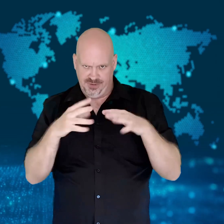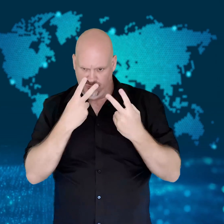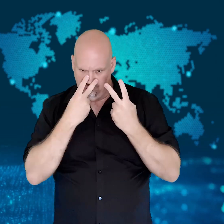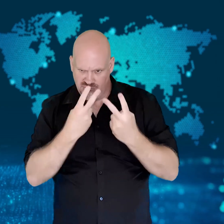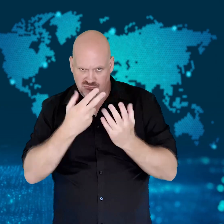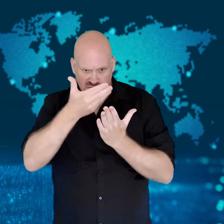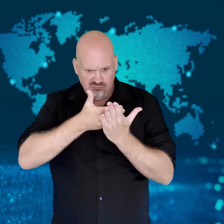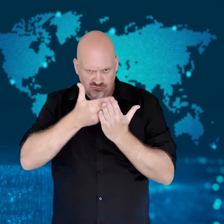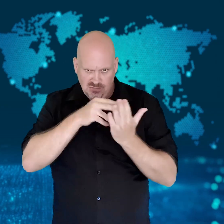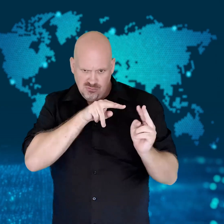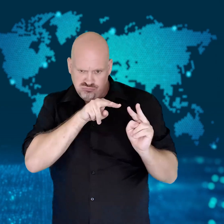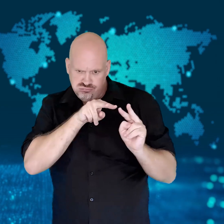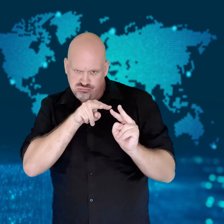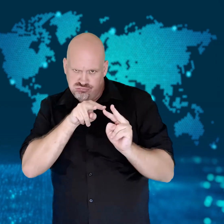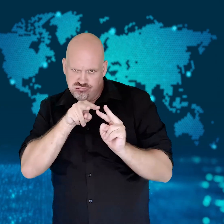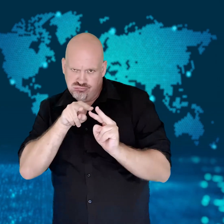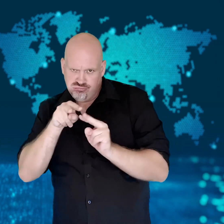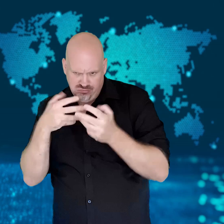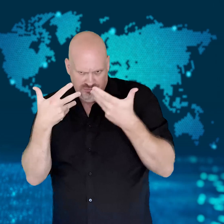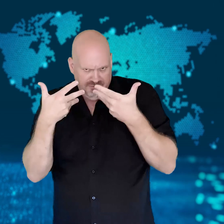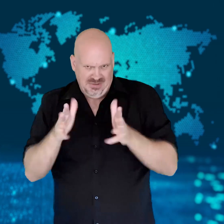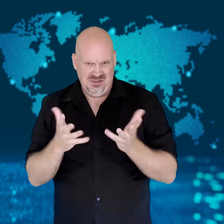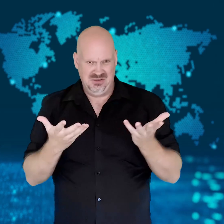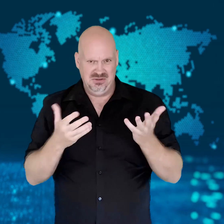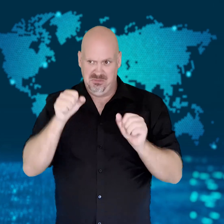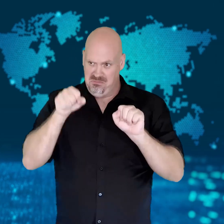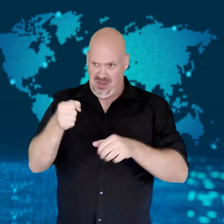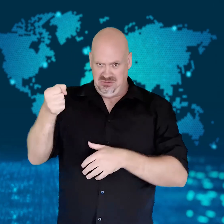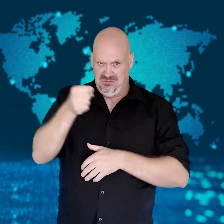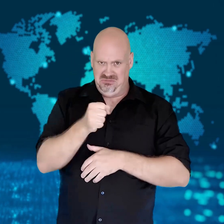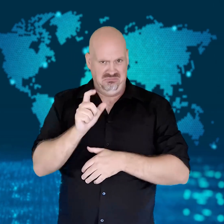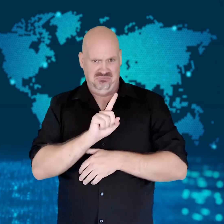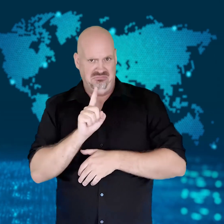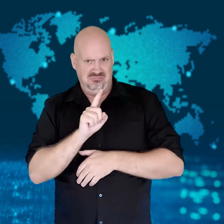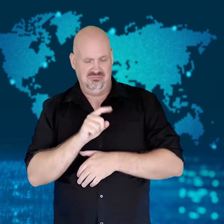their review of the documents.